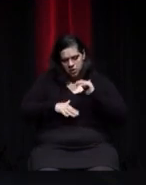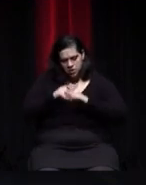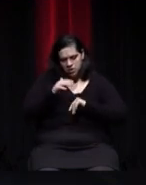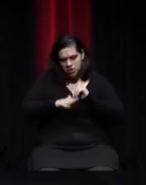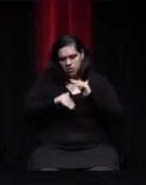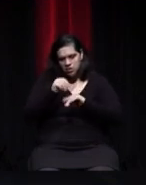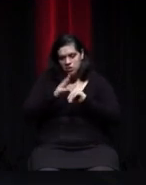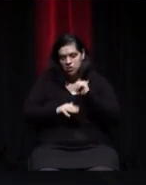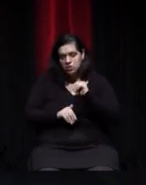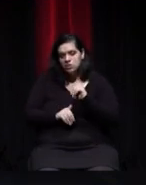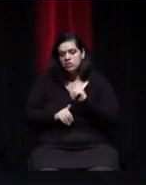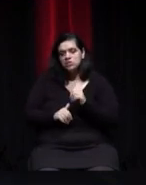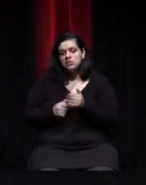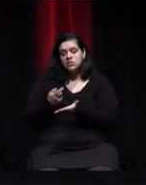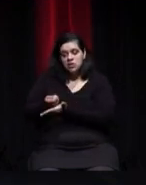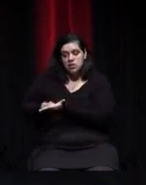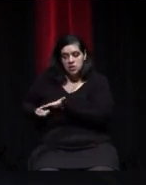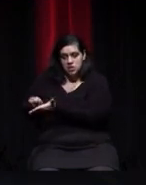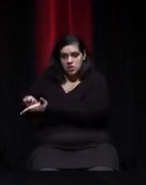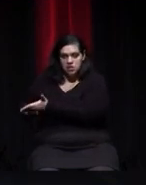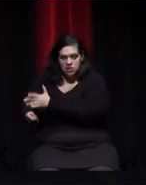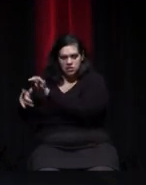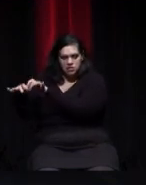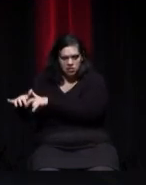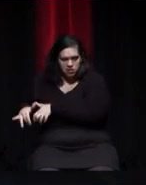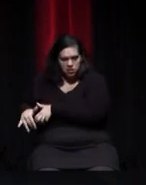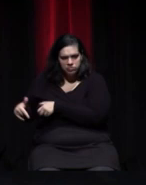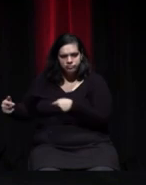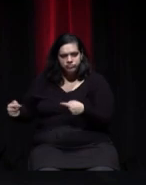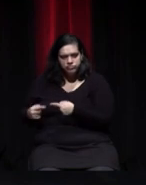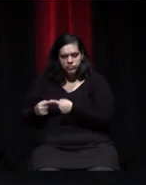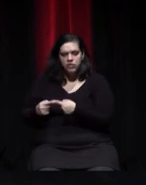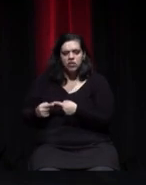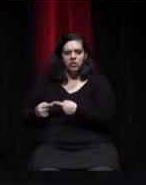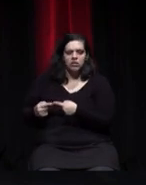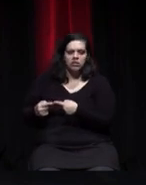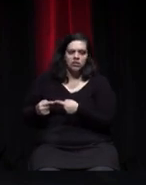the newsrooms constitute an institution